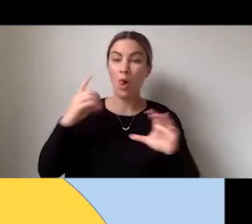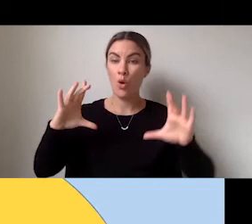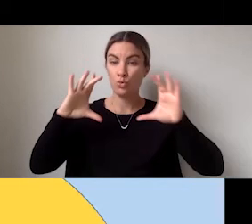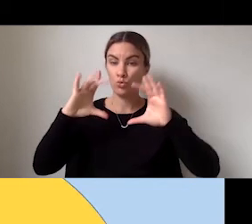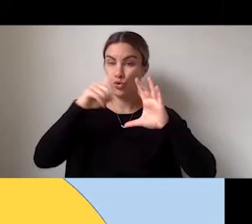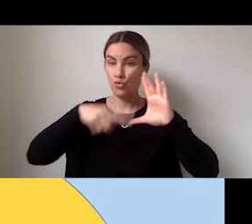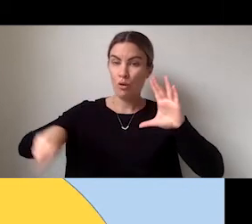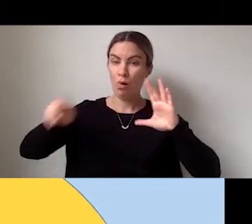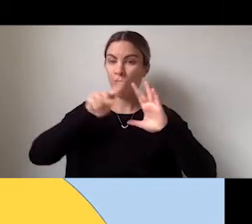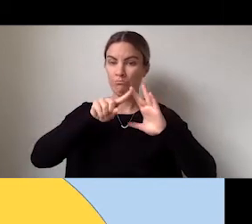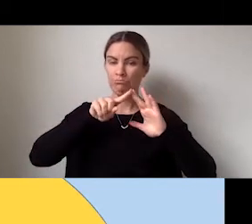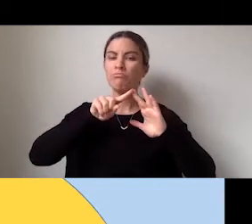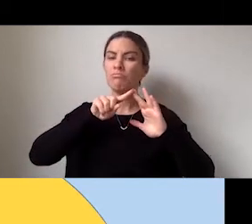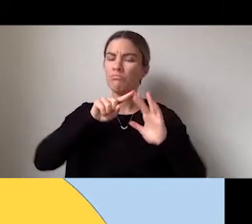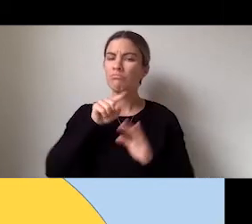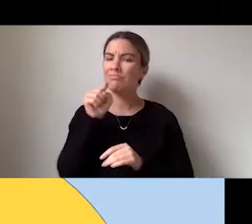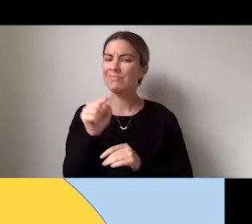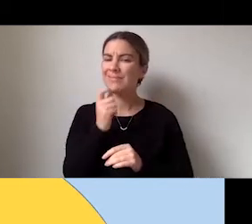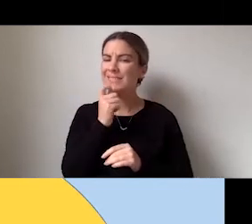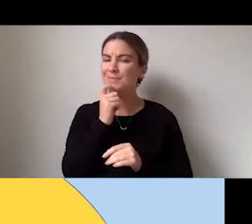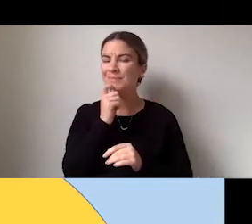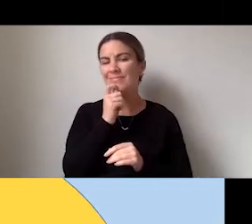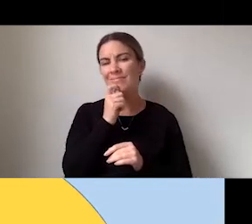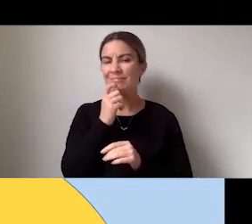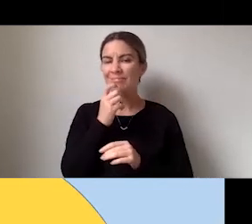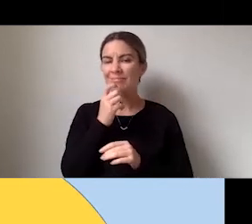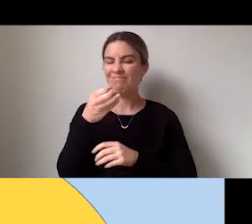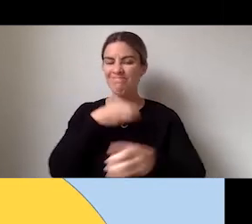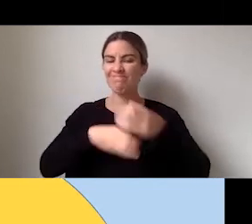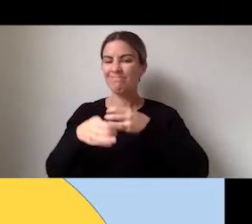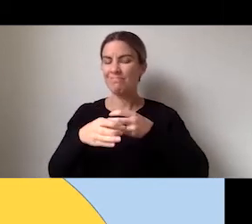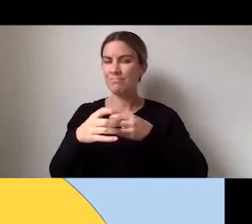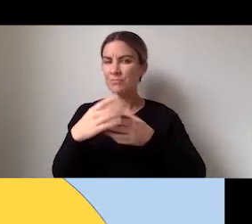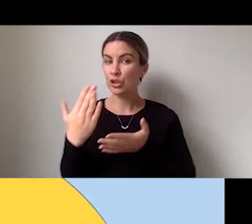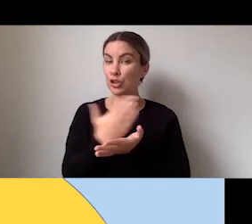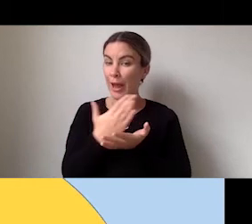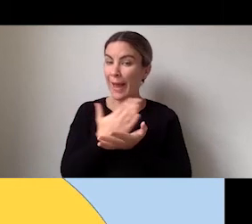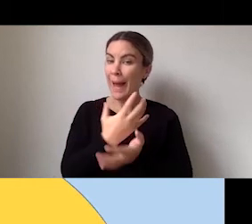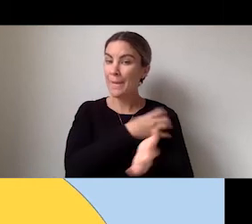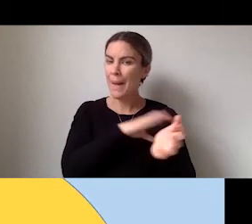stand-in for - a sharing of power that doesn't look like a triangle.